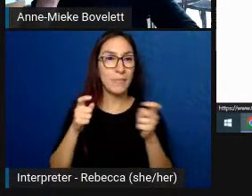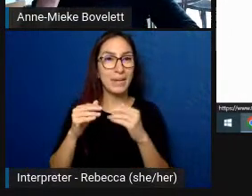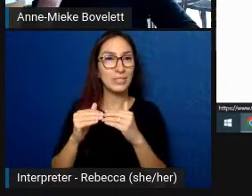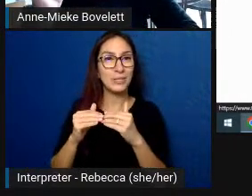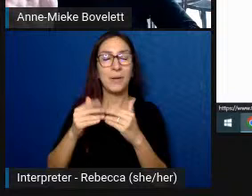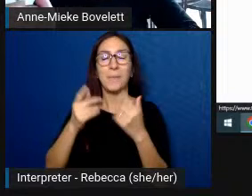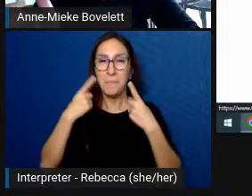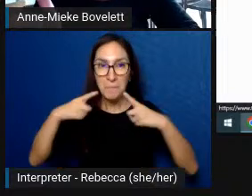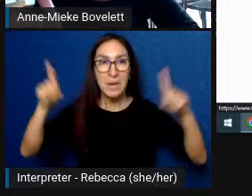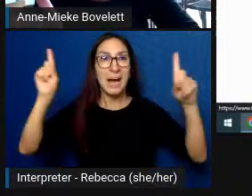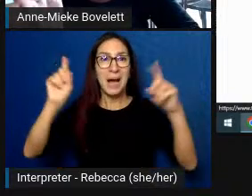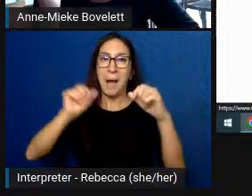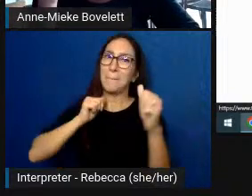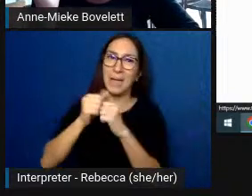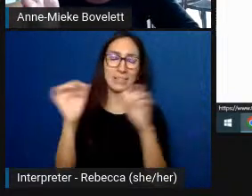So now that we have managed it